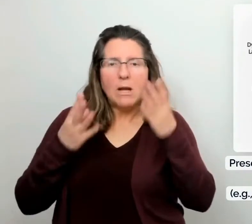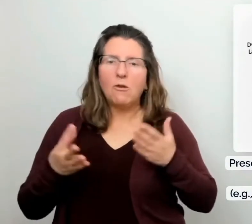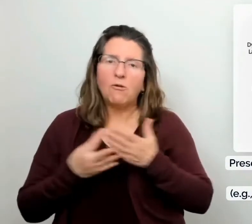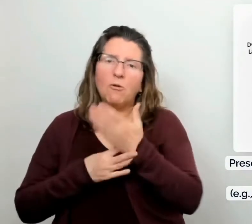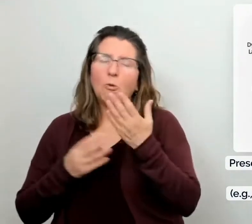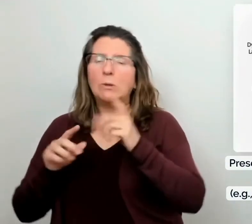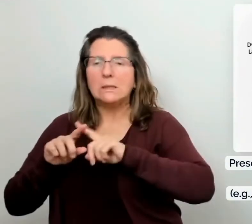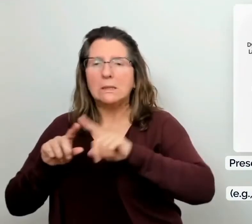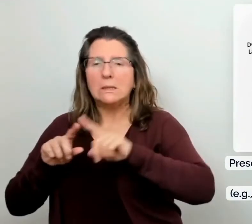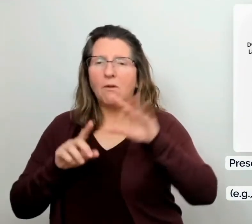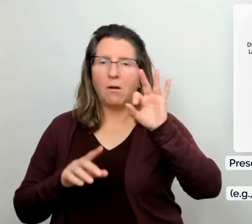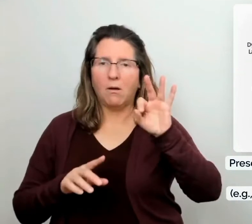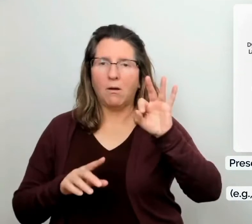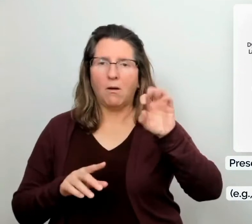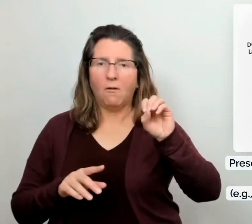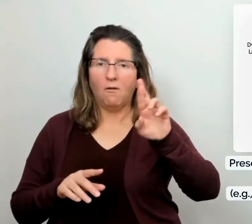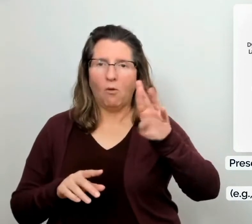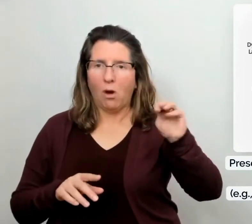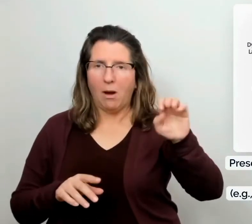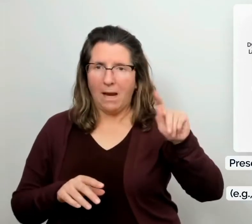Present information using multiple formats.